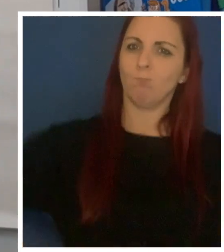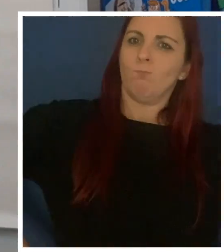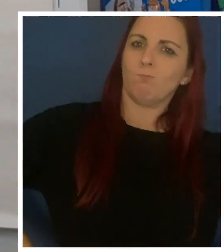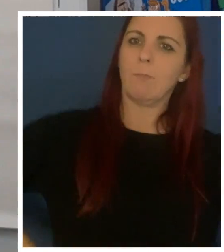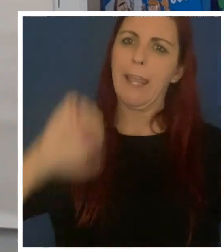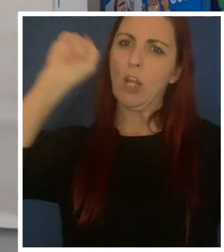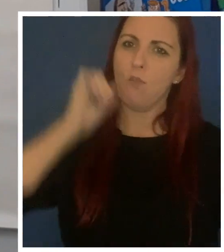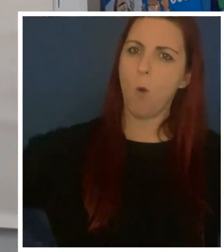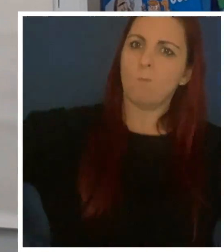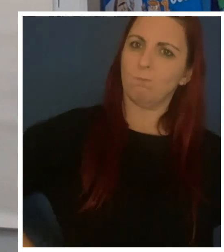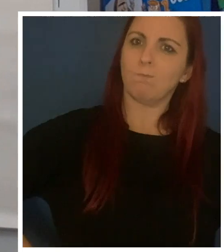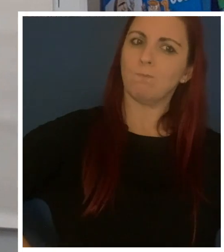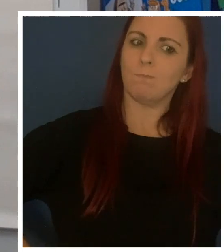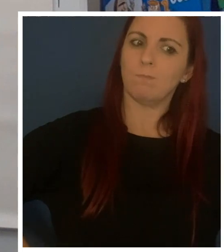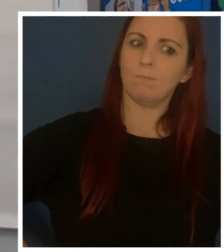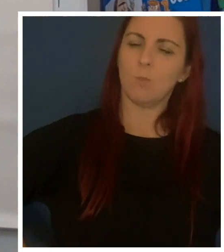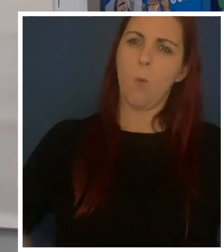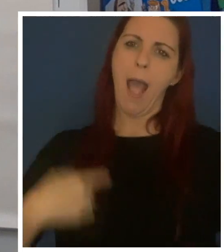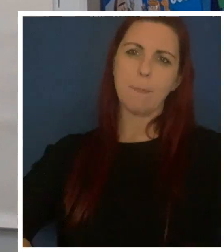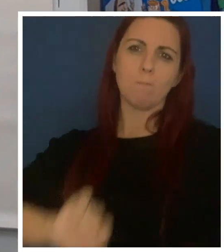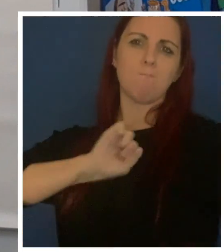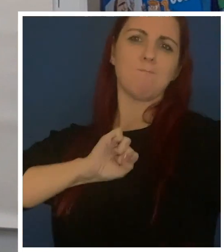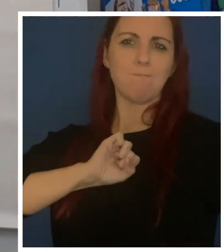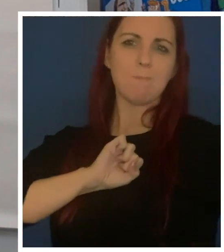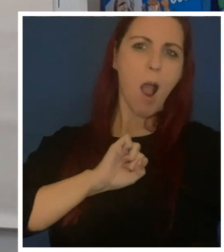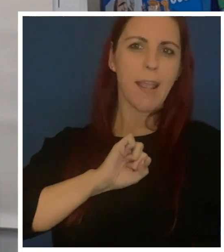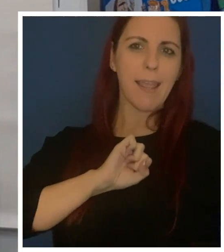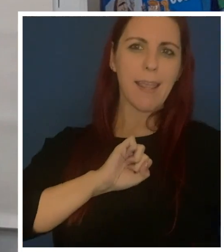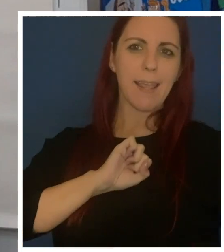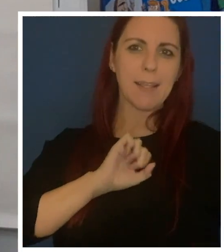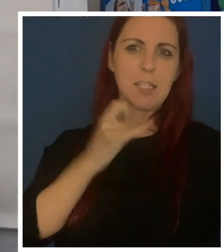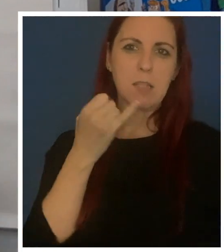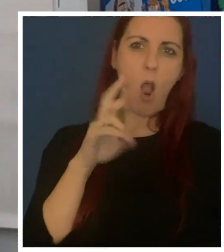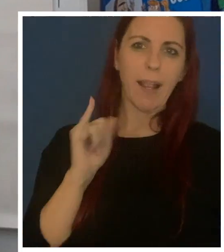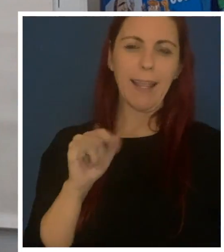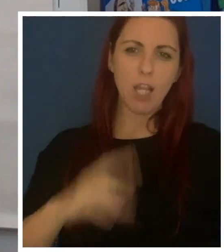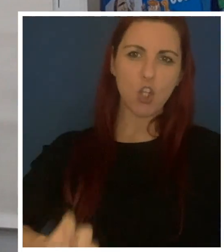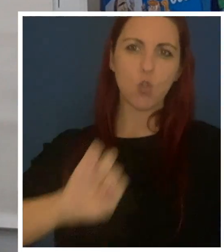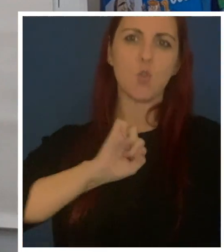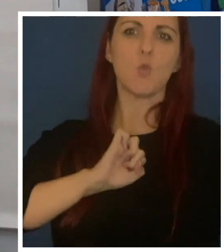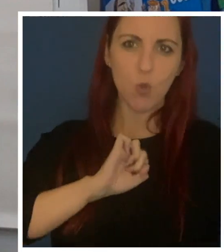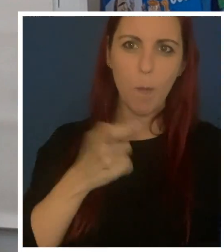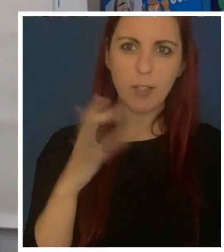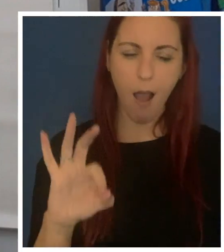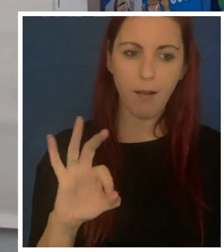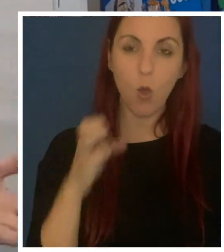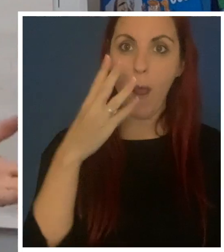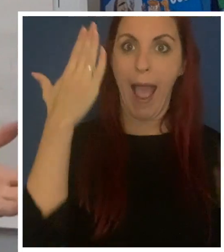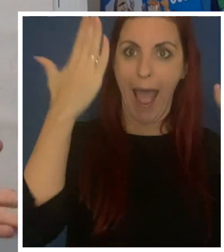like this, yes I am Sparkie, the super dog. Excellent, so we're going to draw her with her hands on her hips like all good